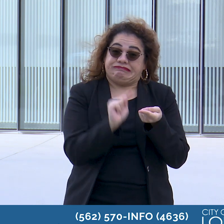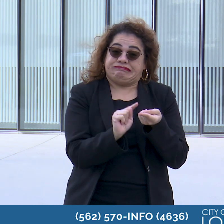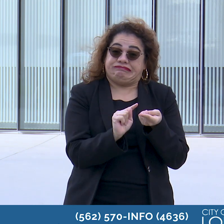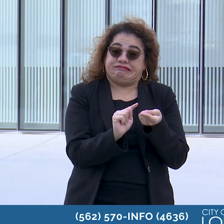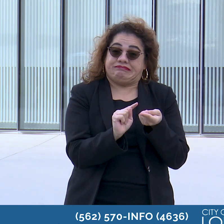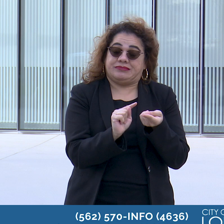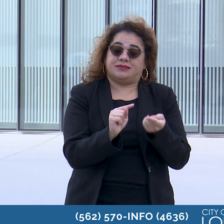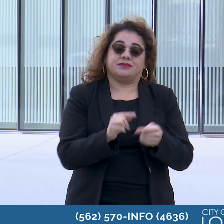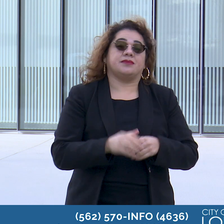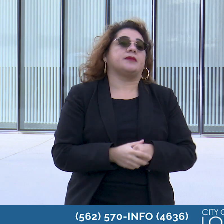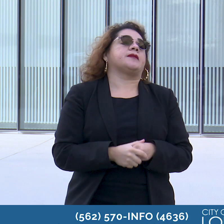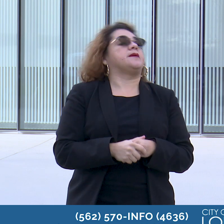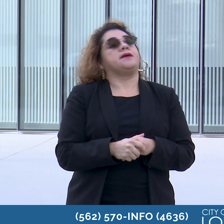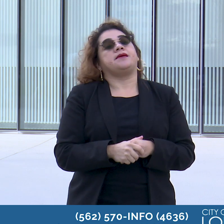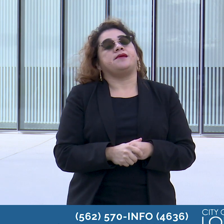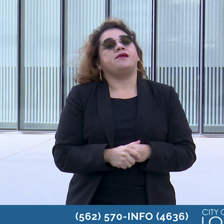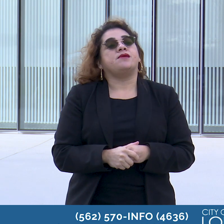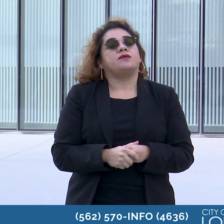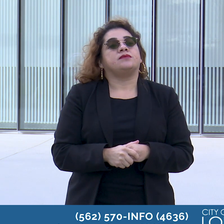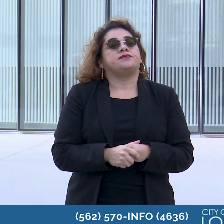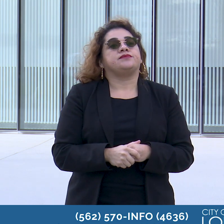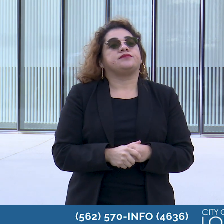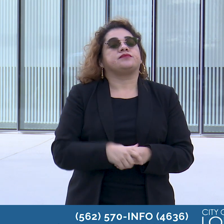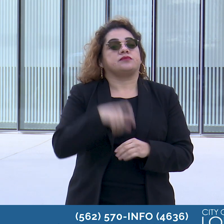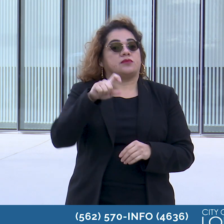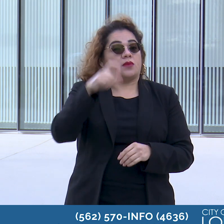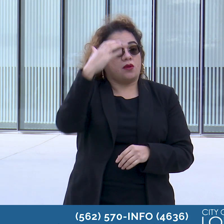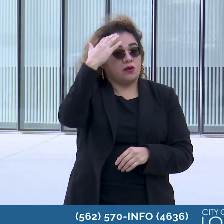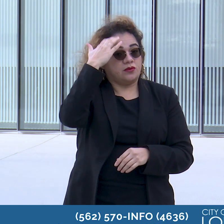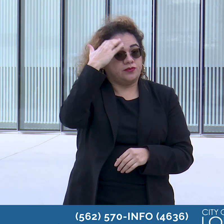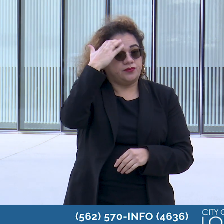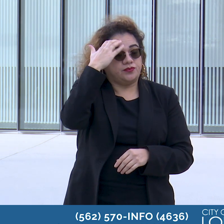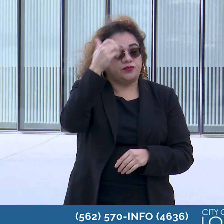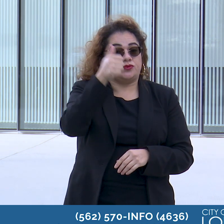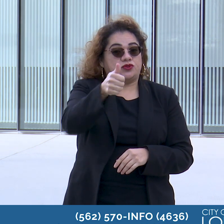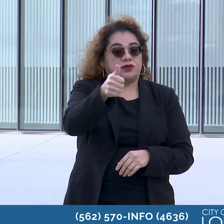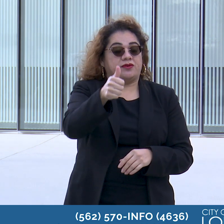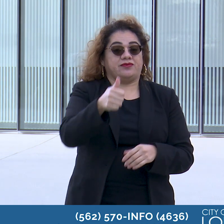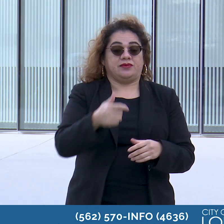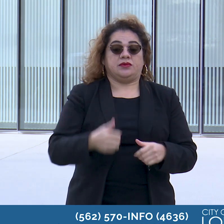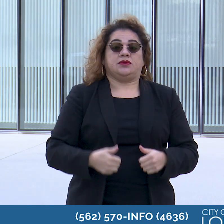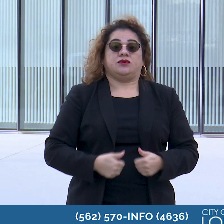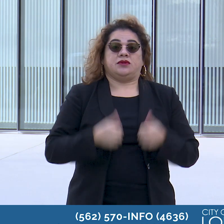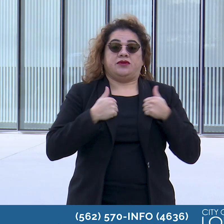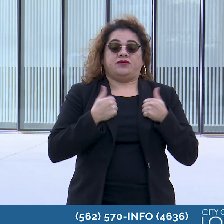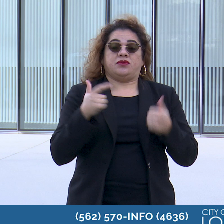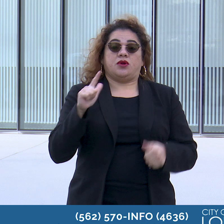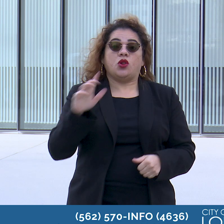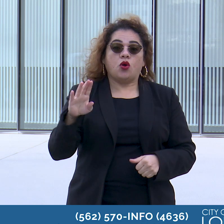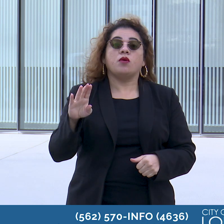It's also important to know that, just, if you are a Long Beach resident, you of course